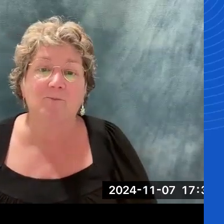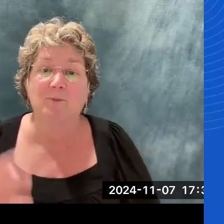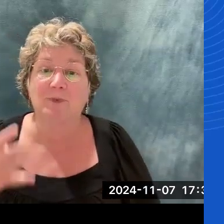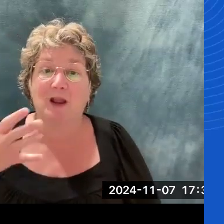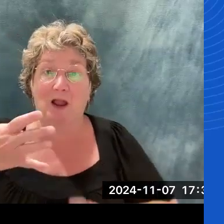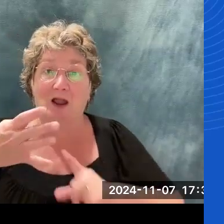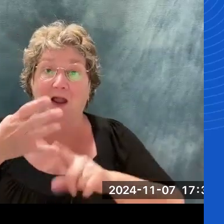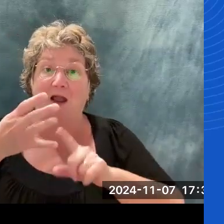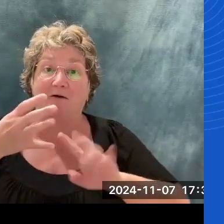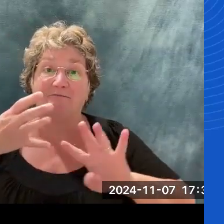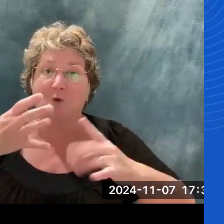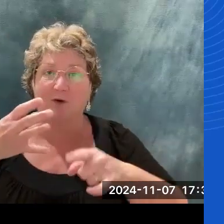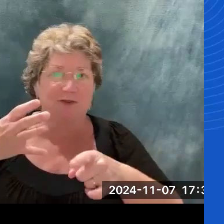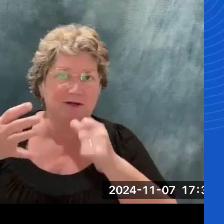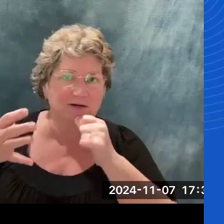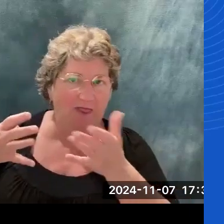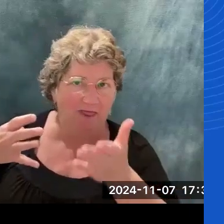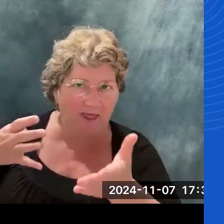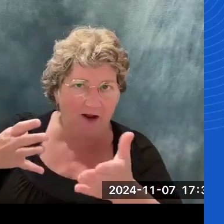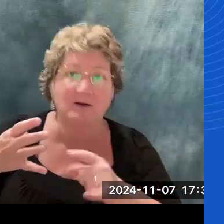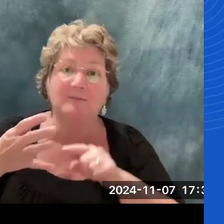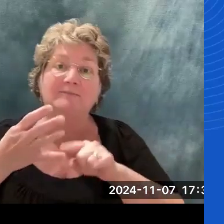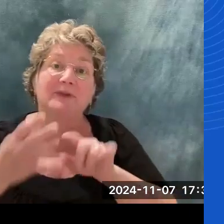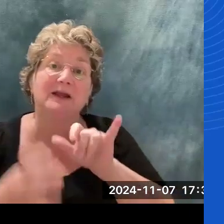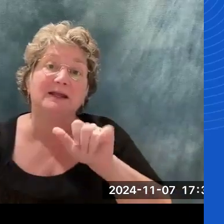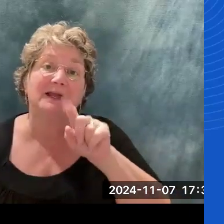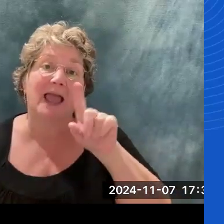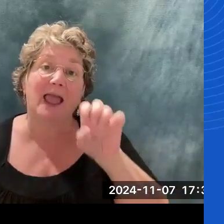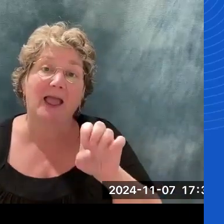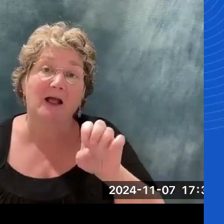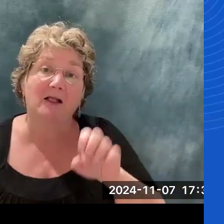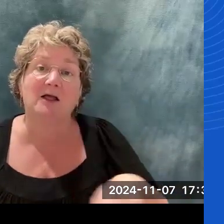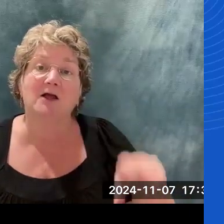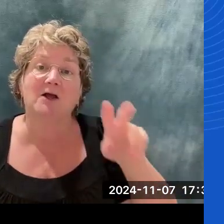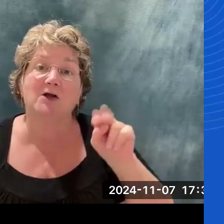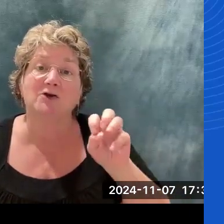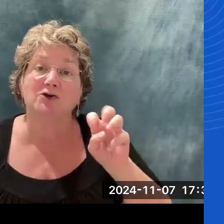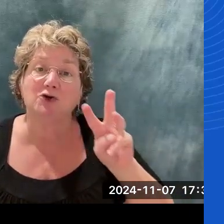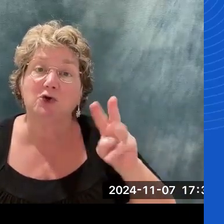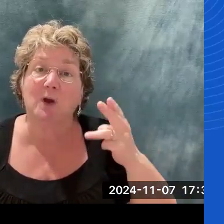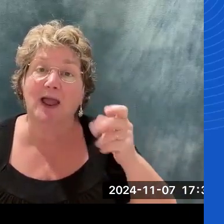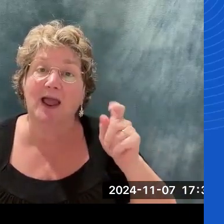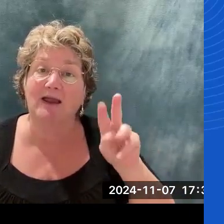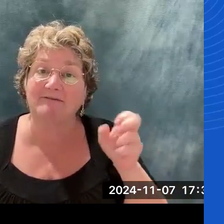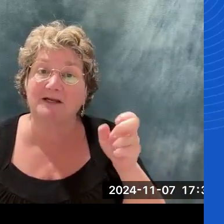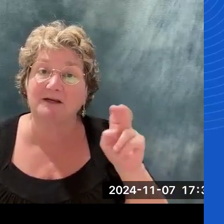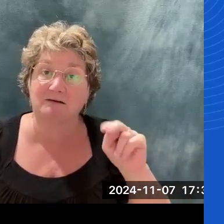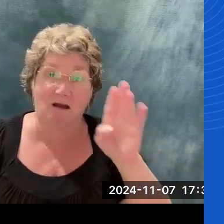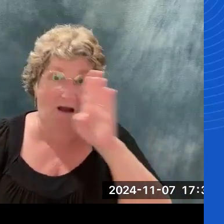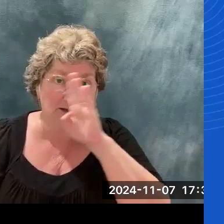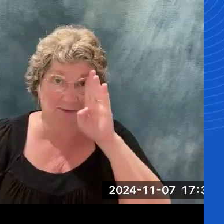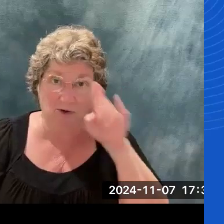Haven Hospital, the children's hospital there. What they are doing is they're going to do all of the same things that an urgent crisis